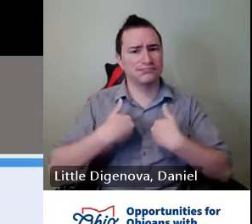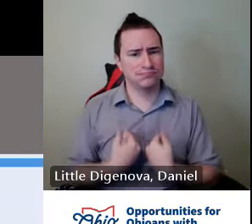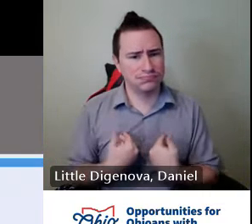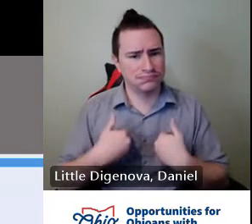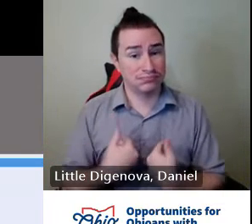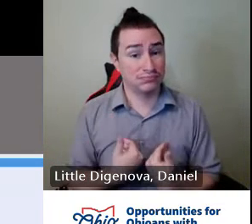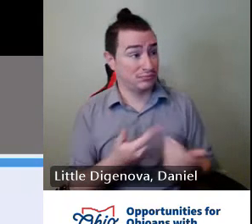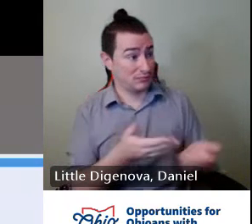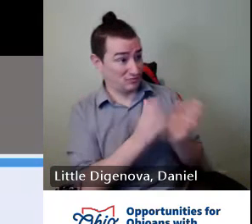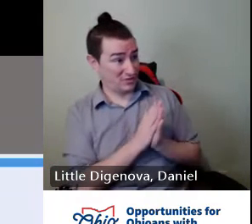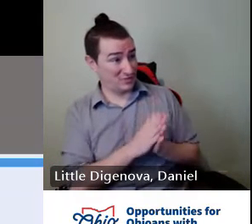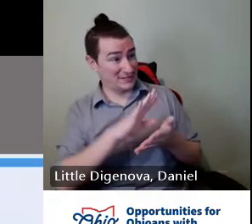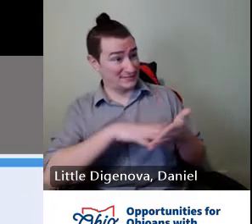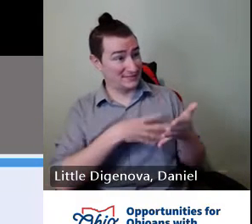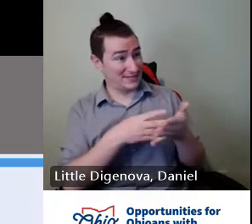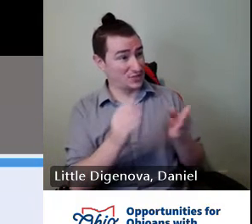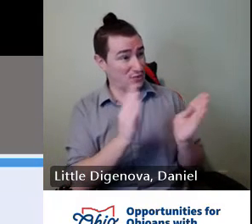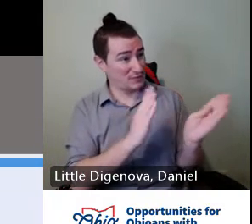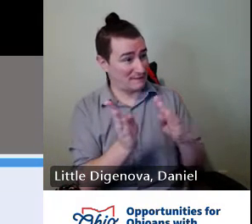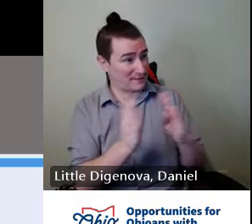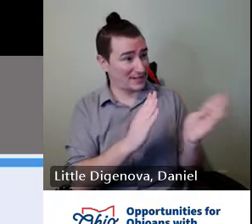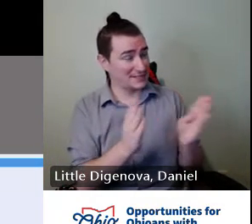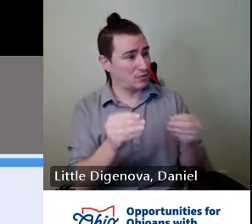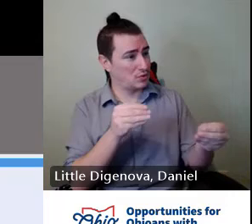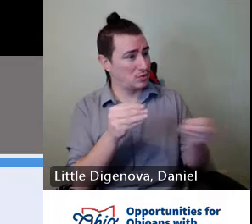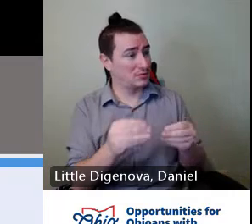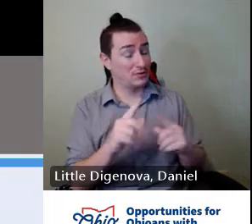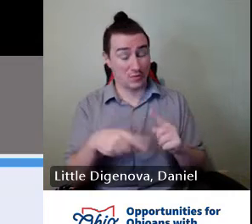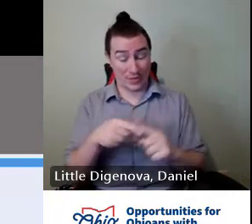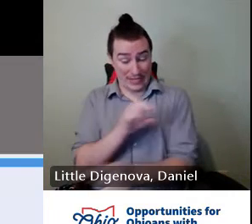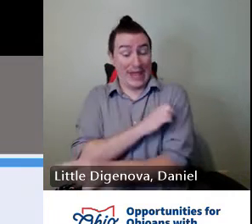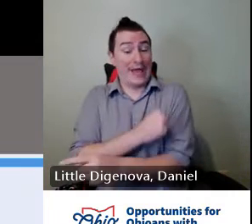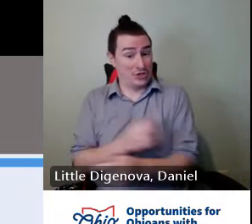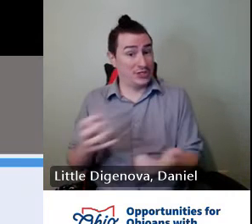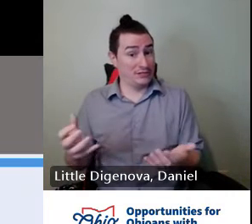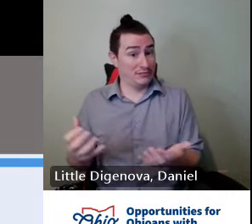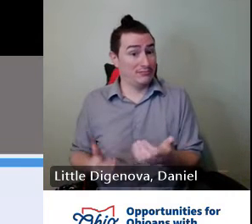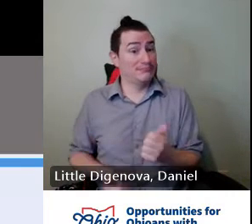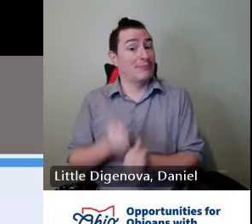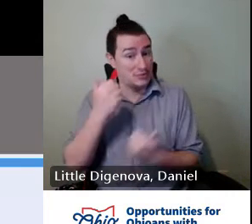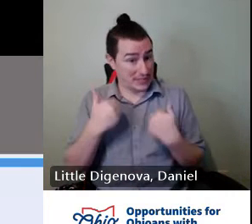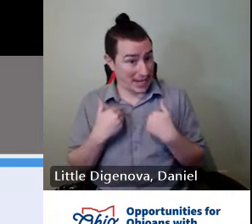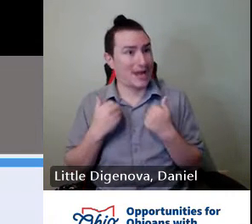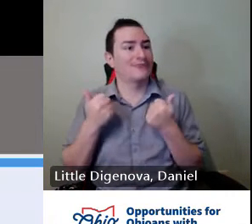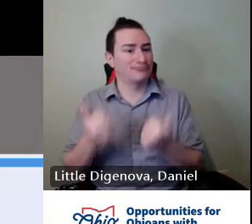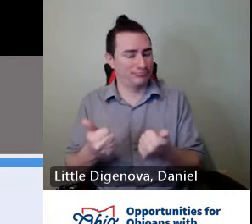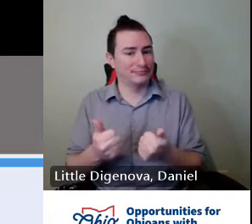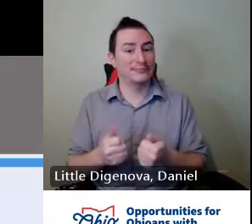when her energy is most optimal. Later, when her condition limits her endurance for a walking, she utilizes a wheelchair and